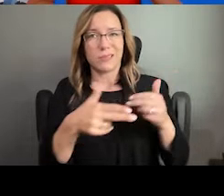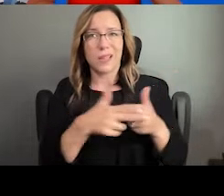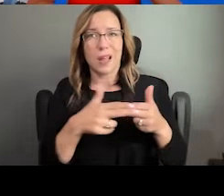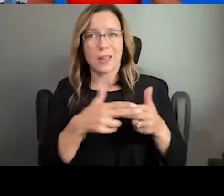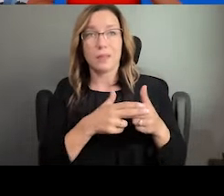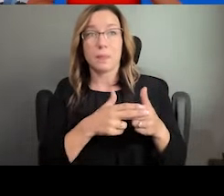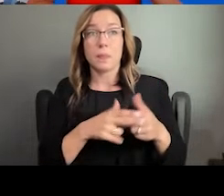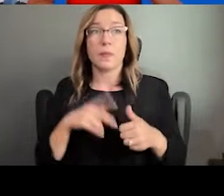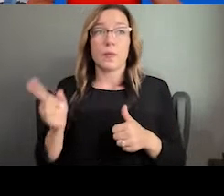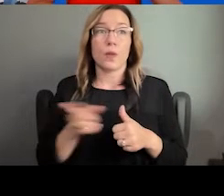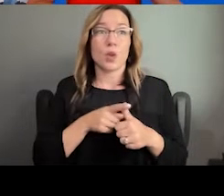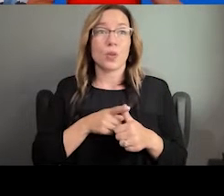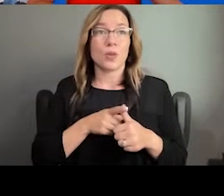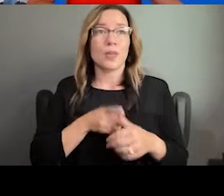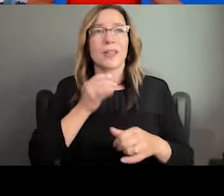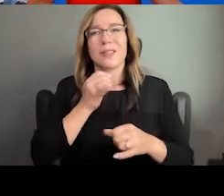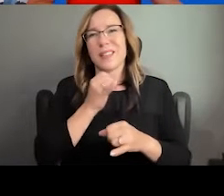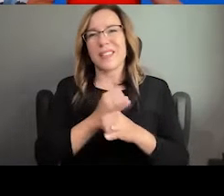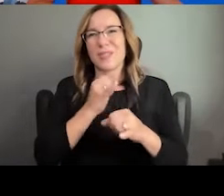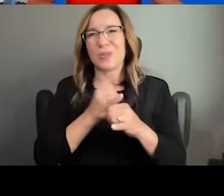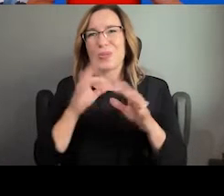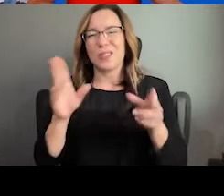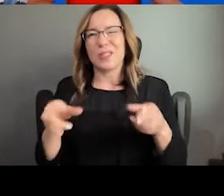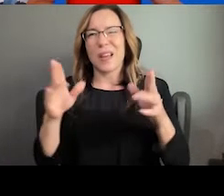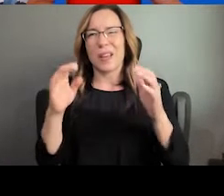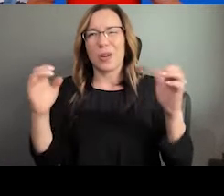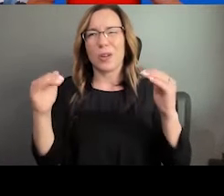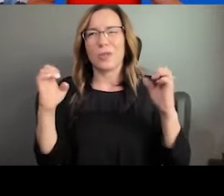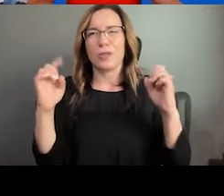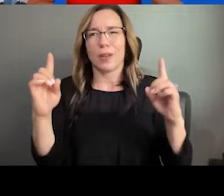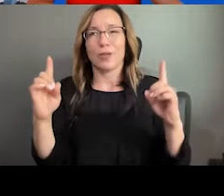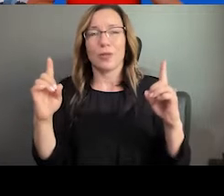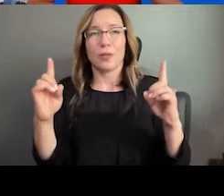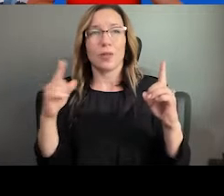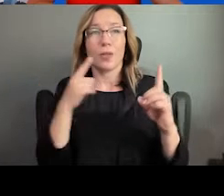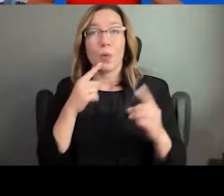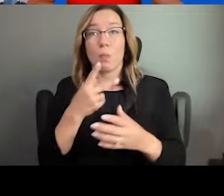Institutions of Higher education. Both 2 and 4 year institutions